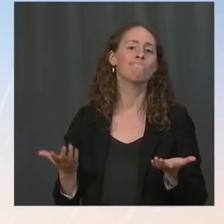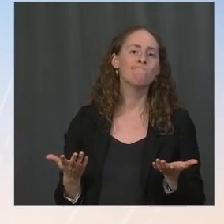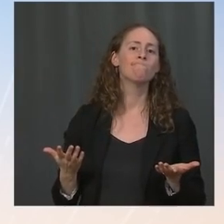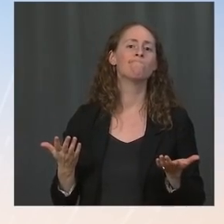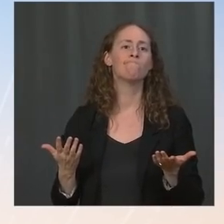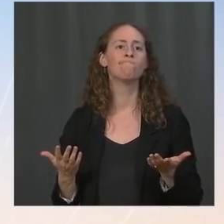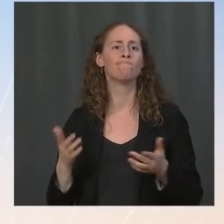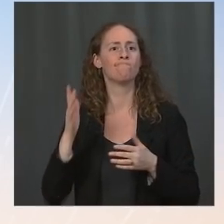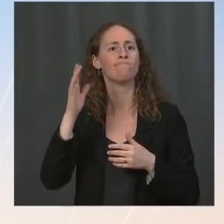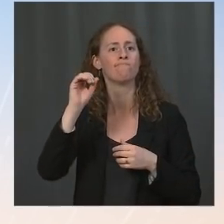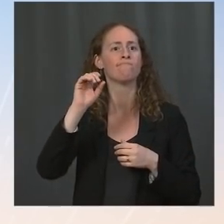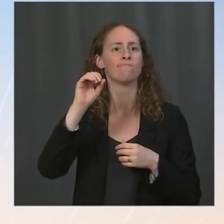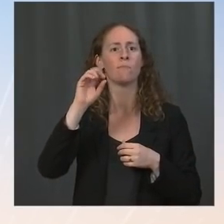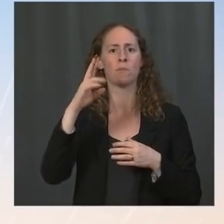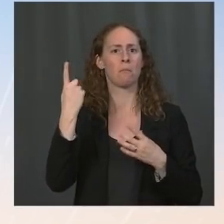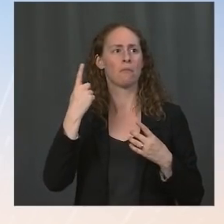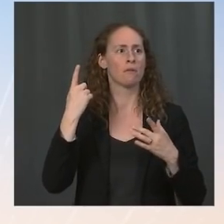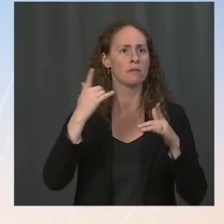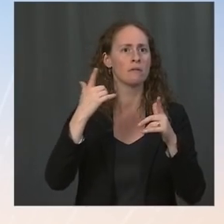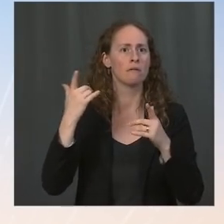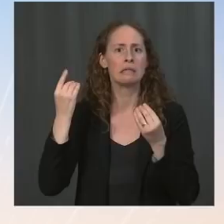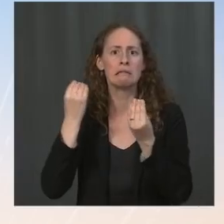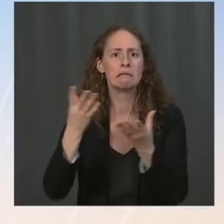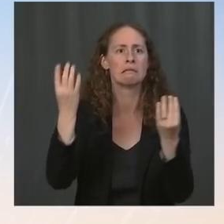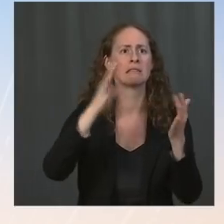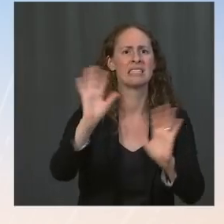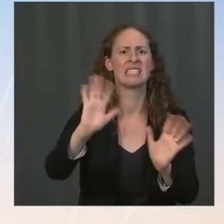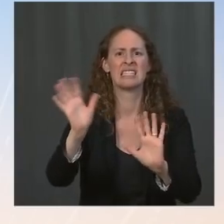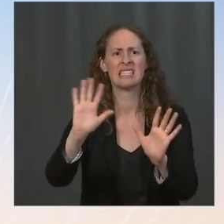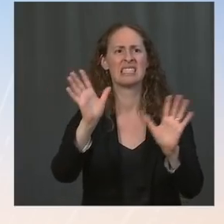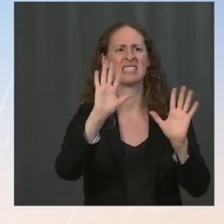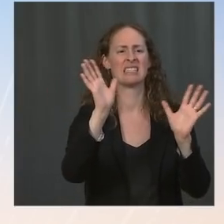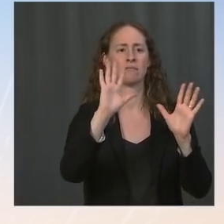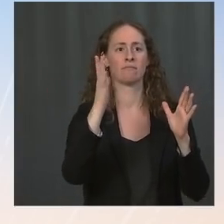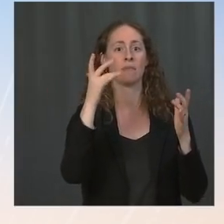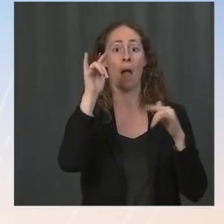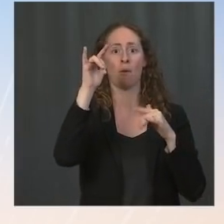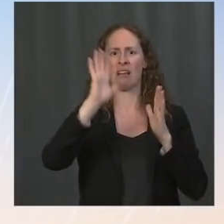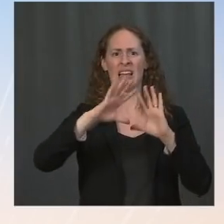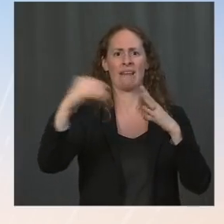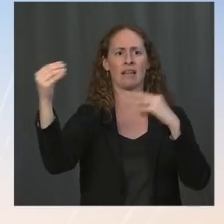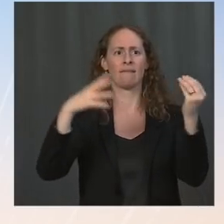or tell people to move away from the gate, it is because we also want to save them and protect them.